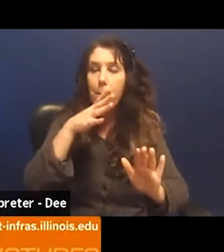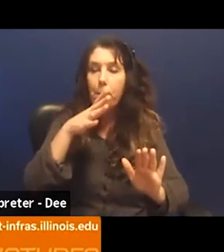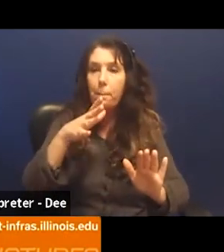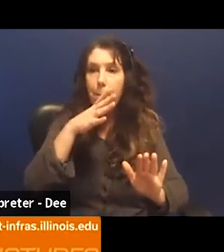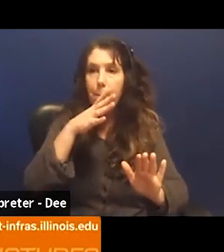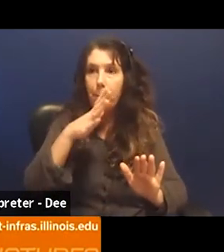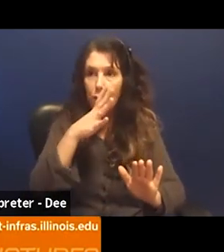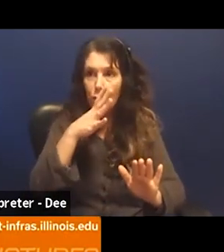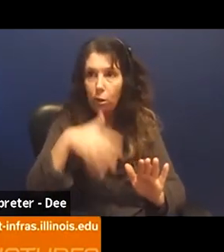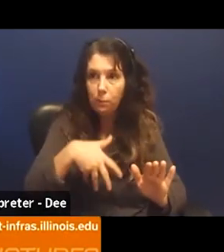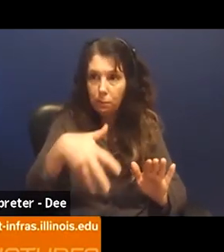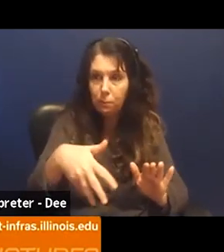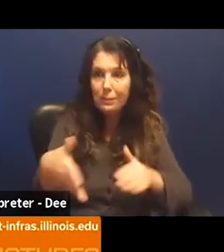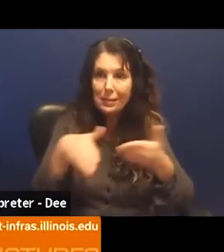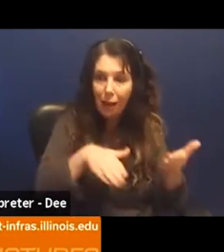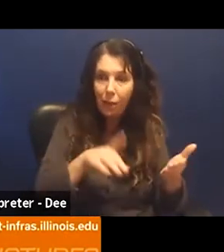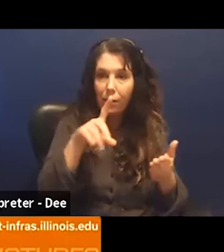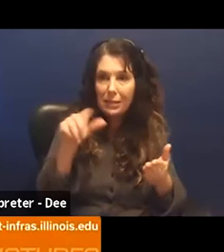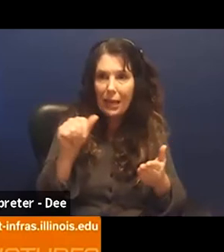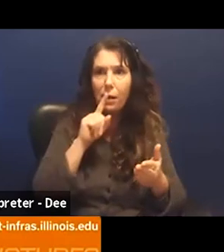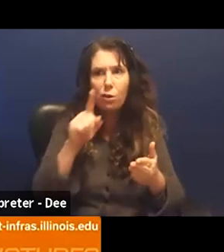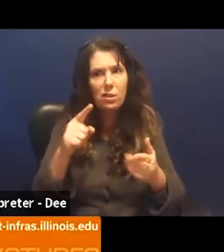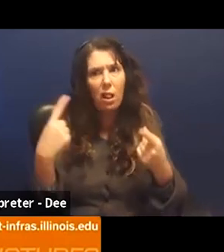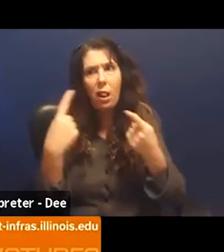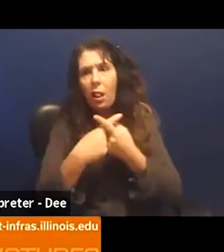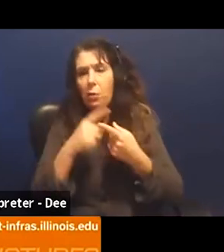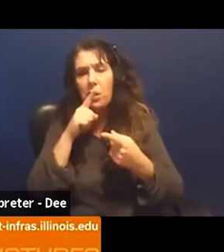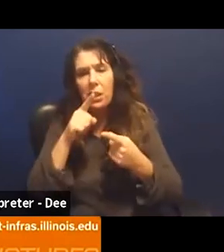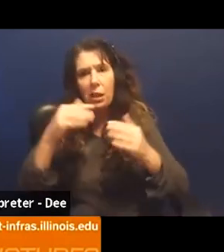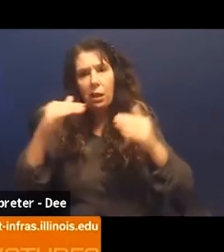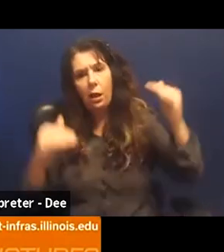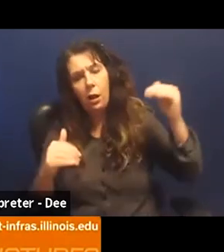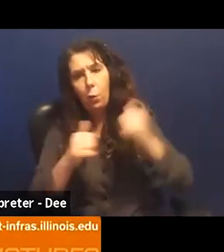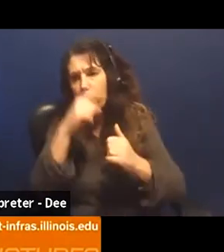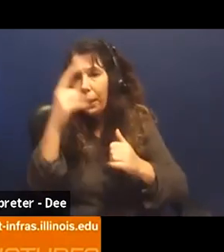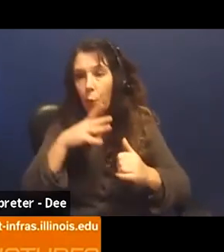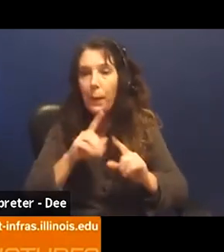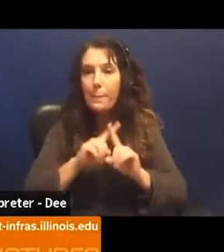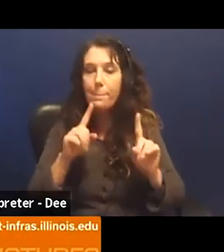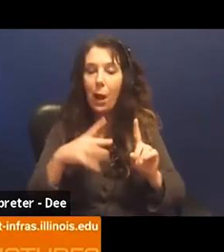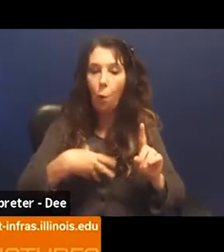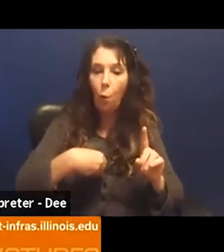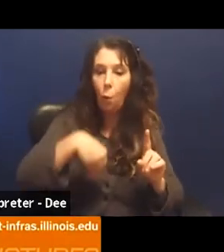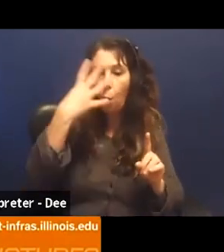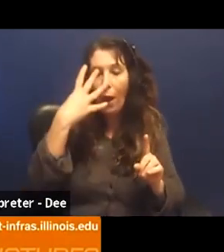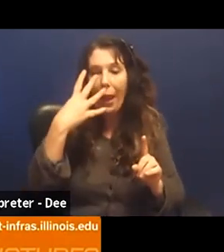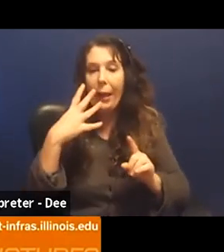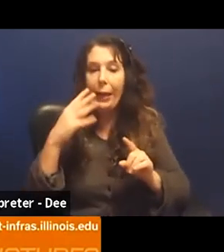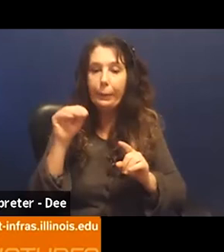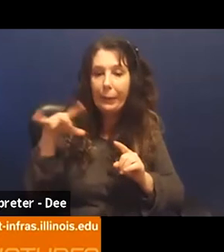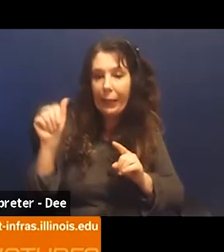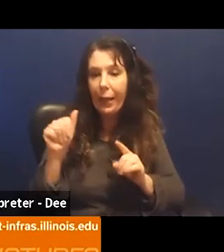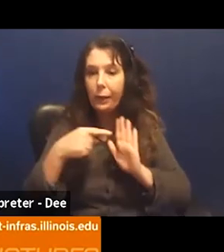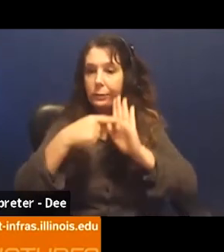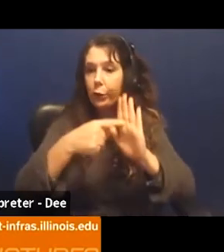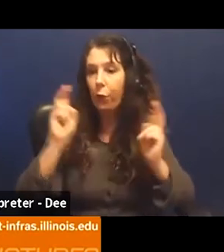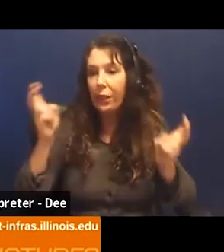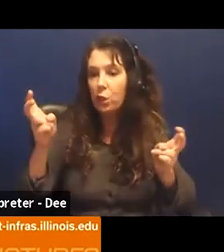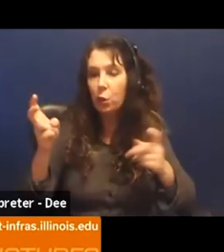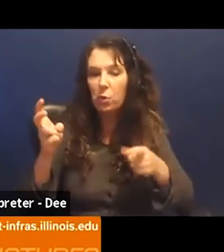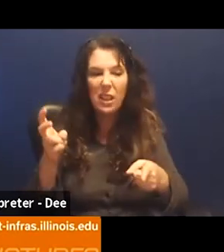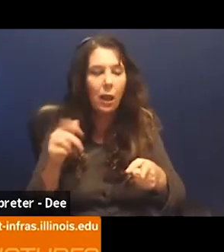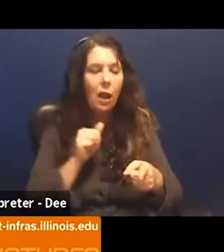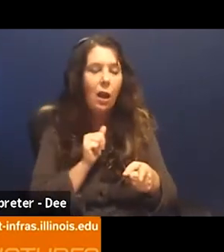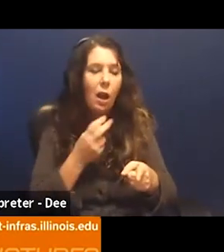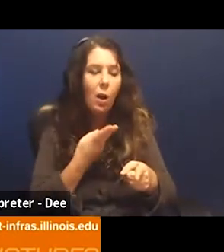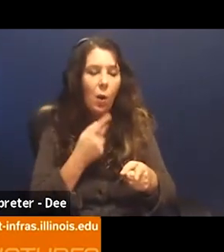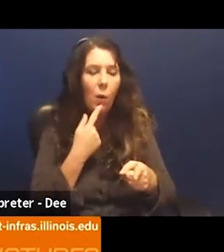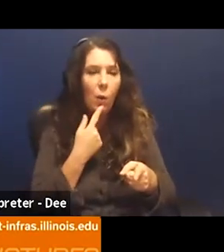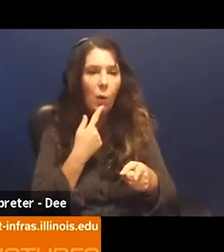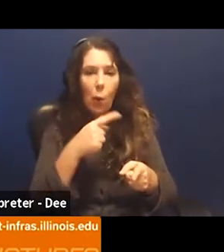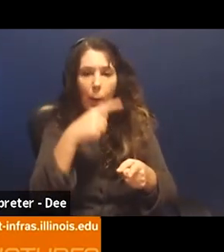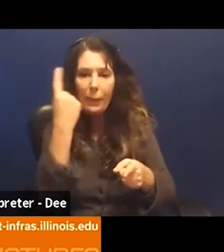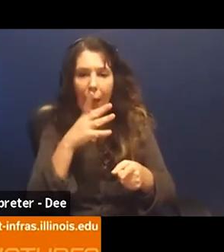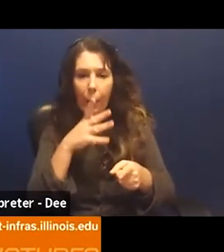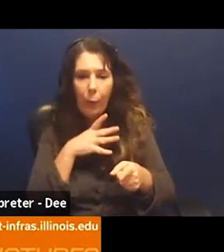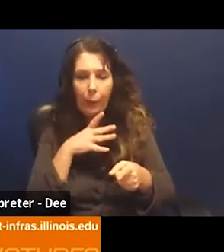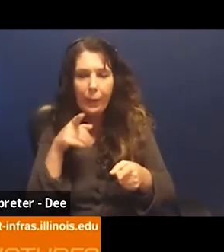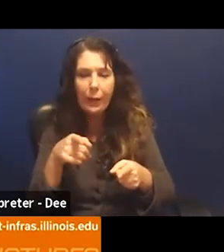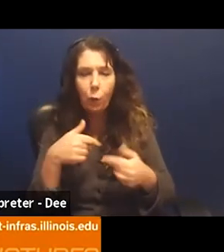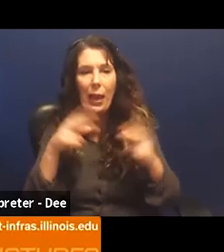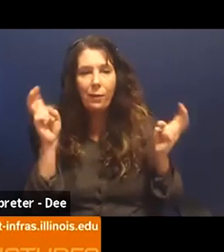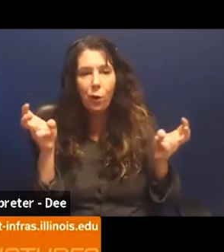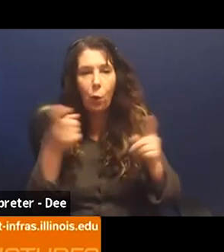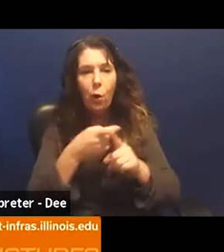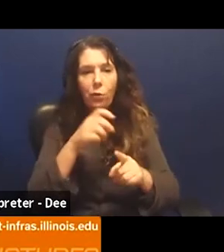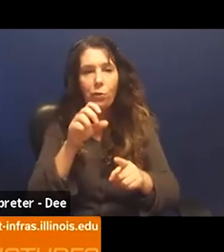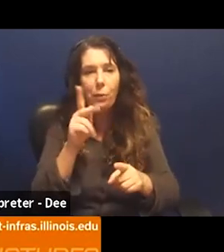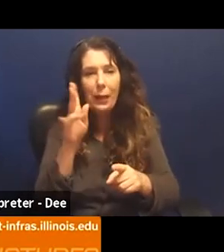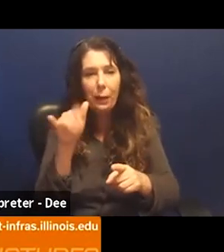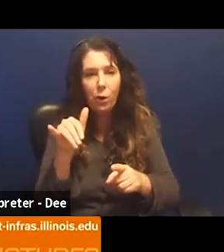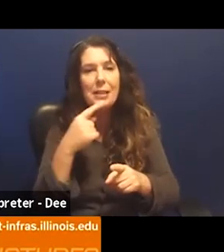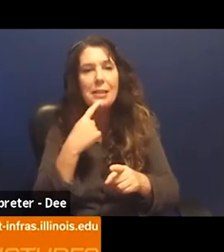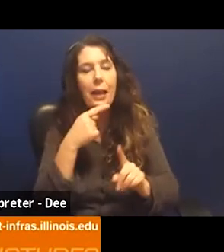particularly for black women, but at the same time, the way in which these kind of white mainstream media organizations portrayed the issue was always as if black women we have the quote from Kimberly sales hours being like, okay, that like do black women